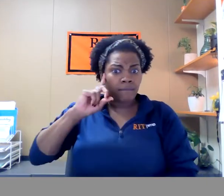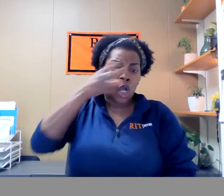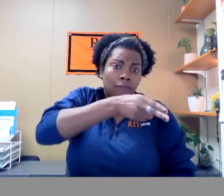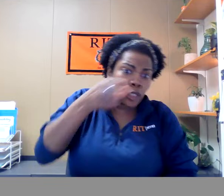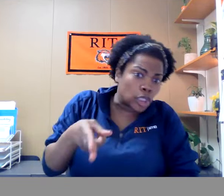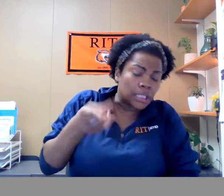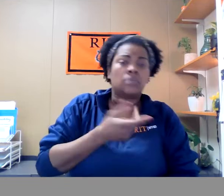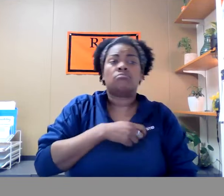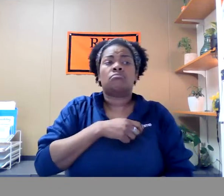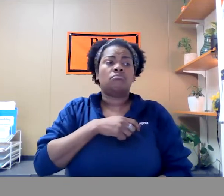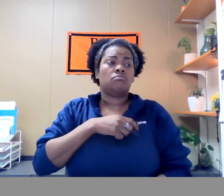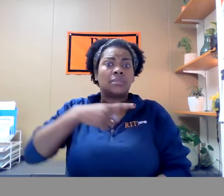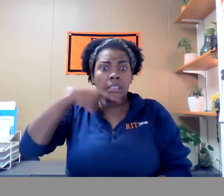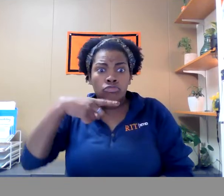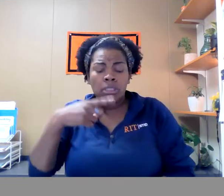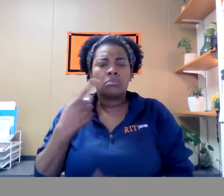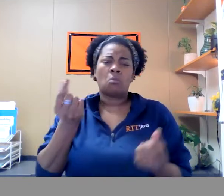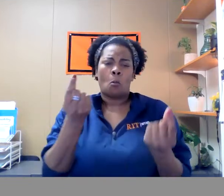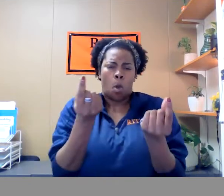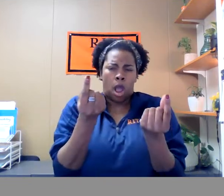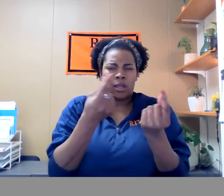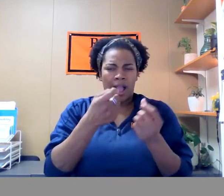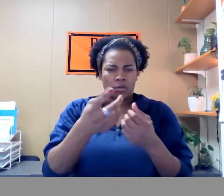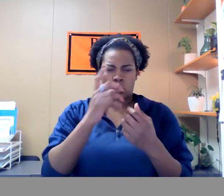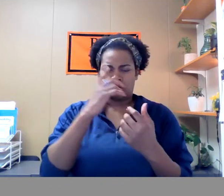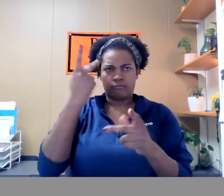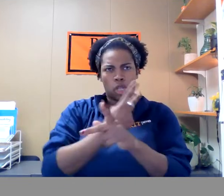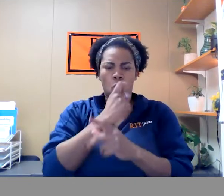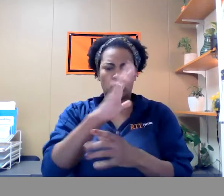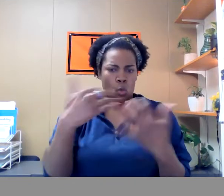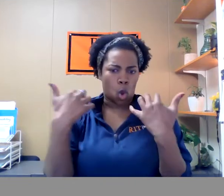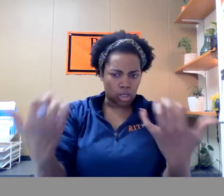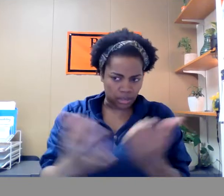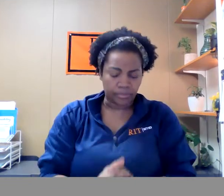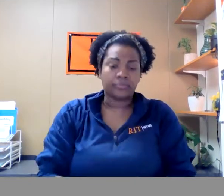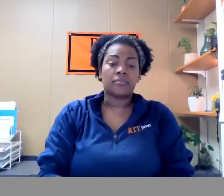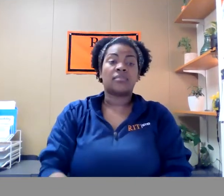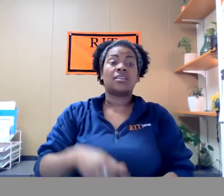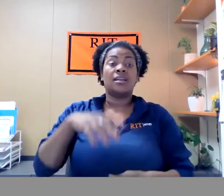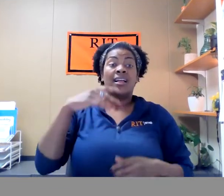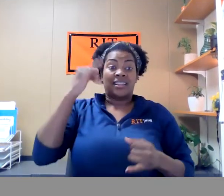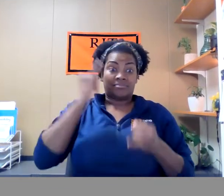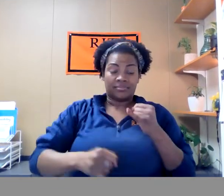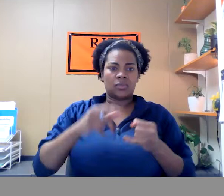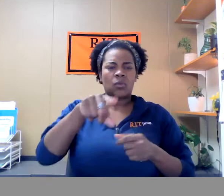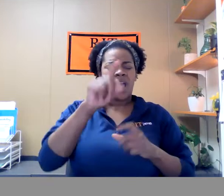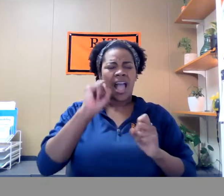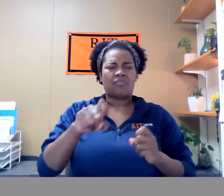Or is it to hard-of-hearing people or hearing people or maybe even people of your age, so your peers?